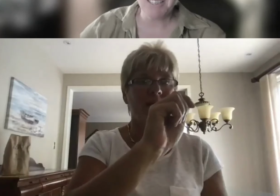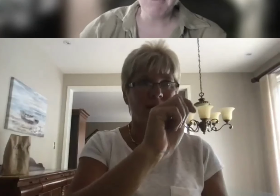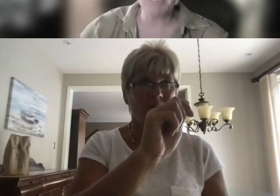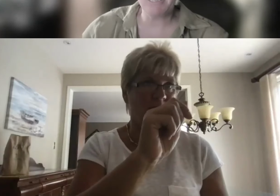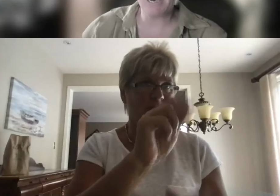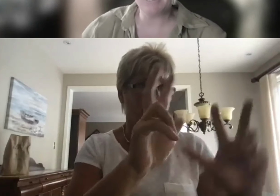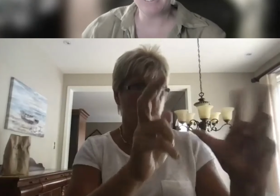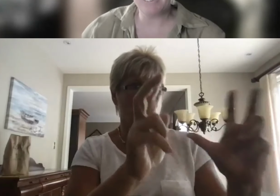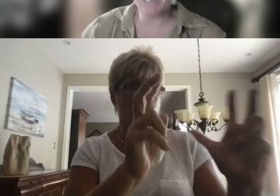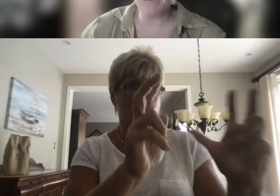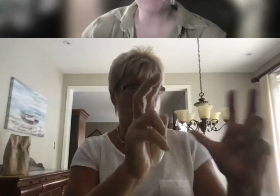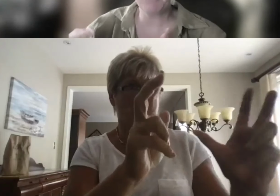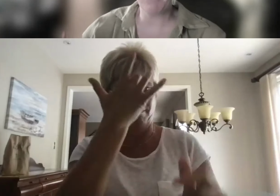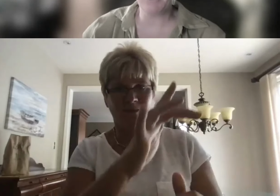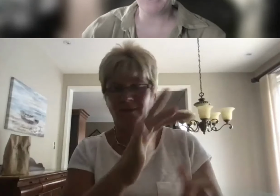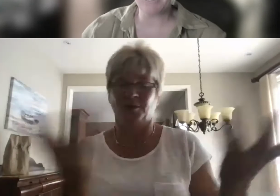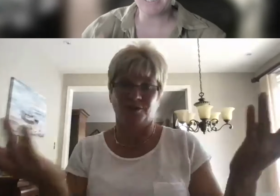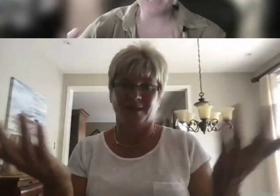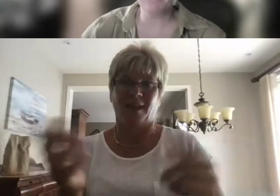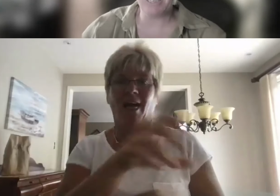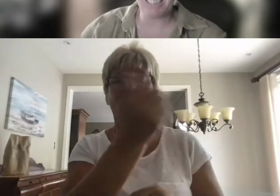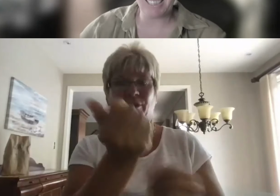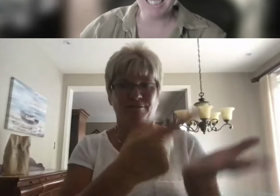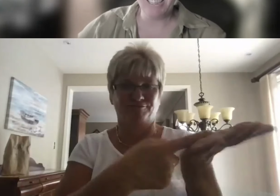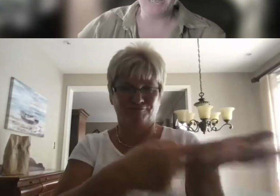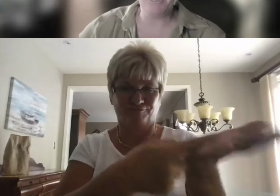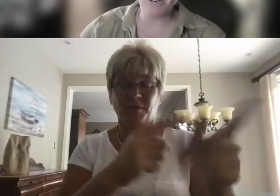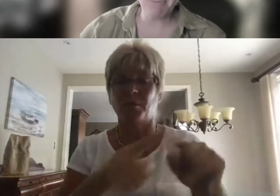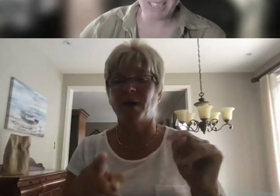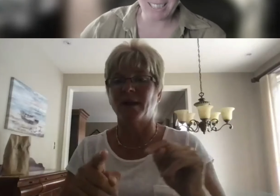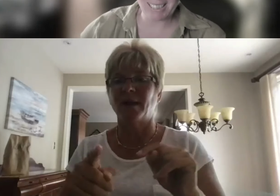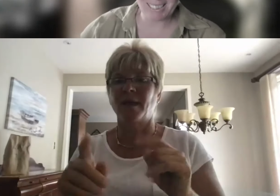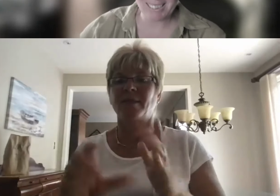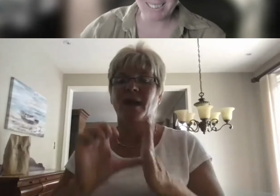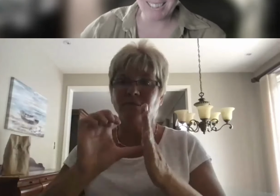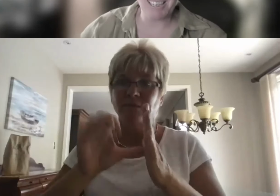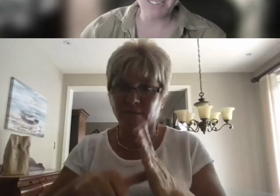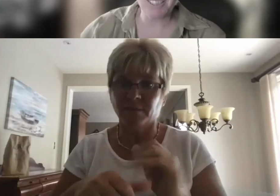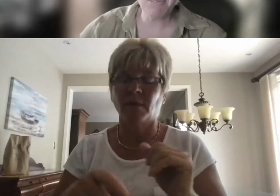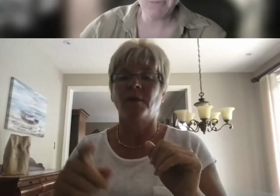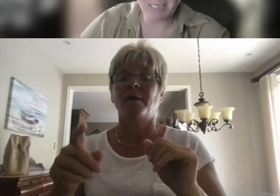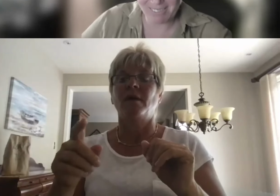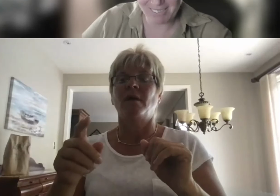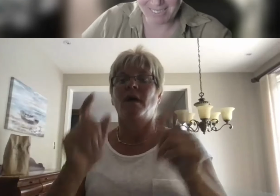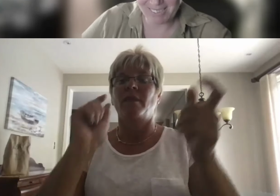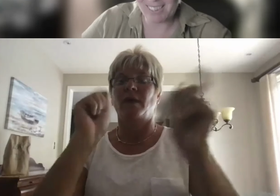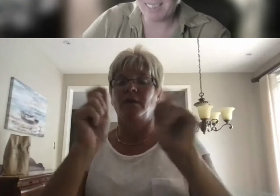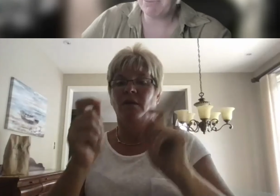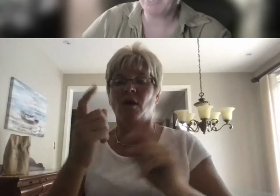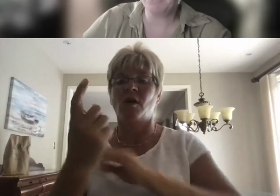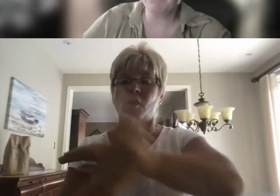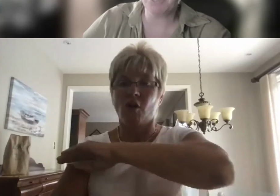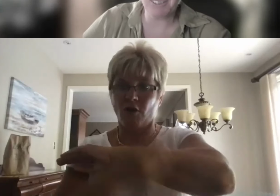but that amplifying, accelerating, and automating human behavior,